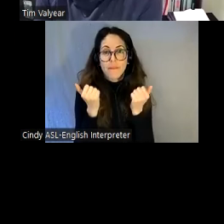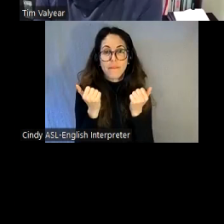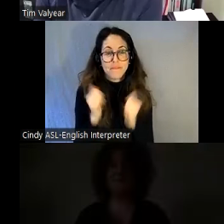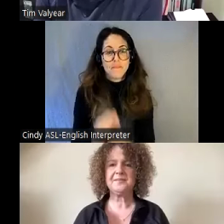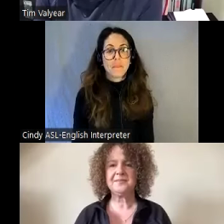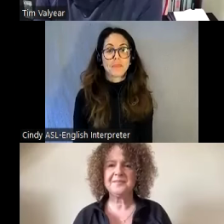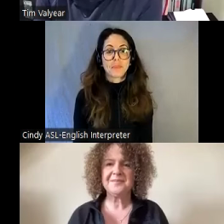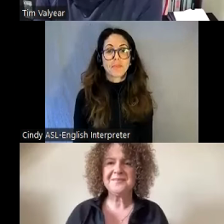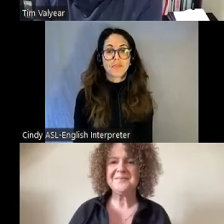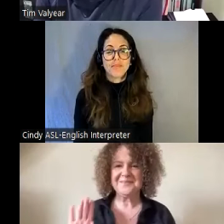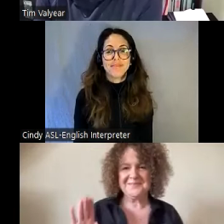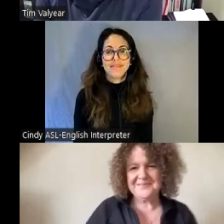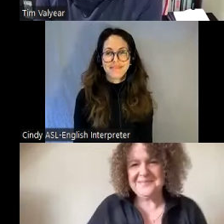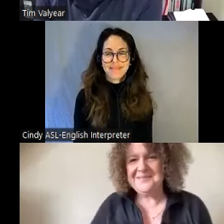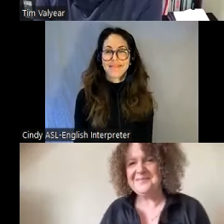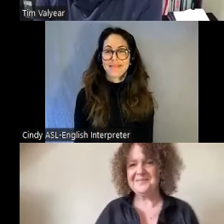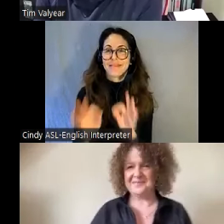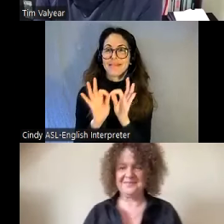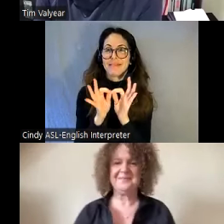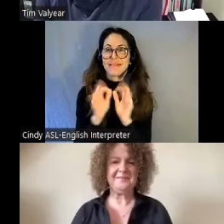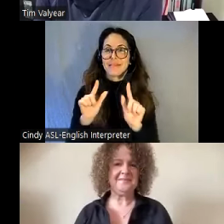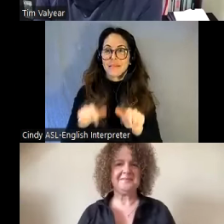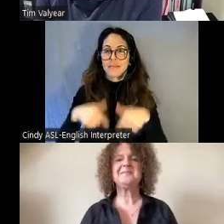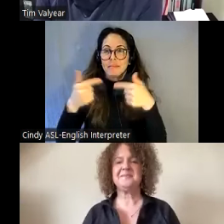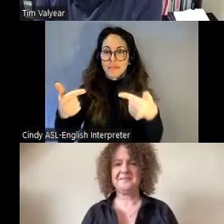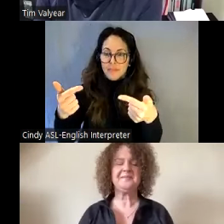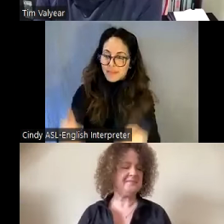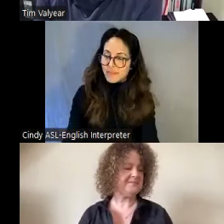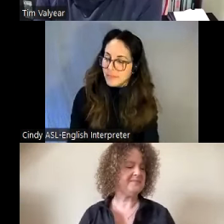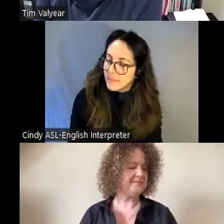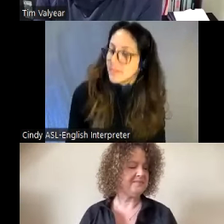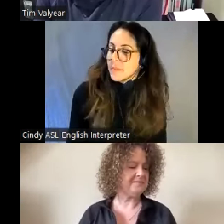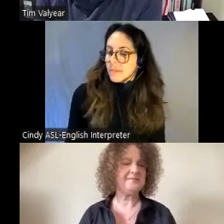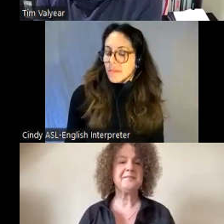responsibility for one's own